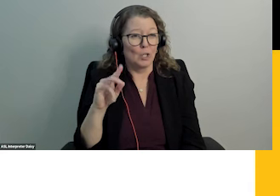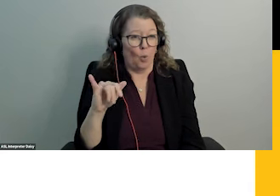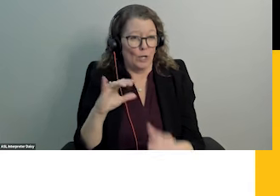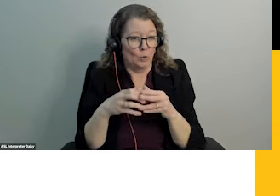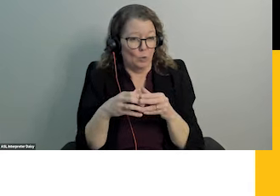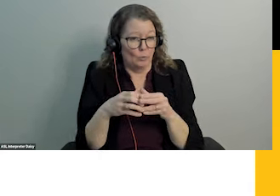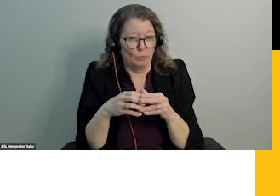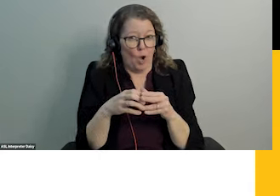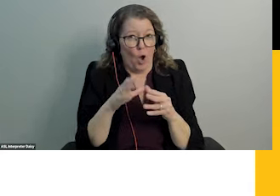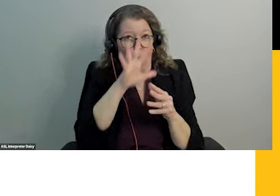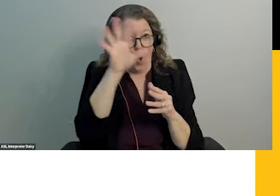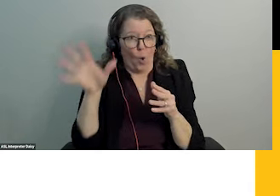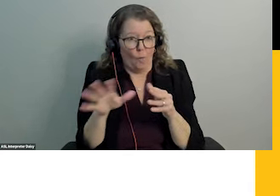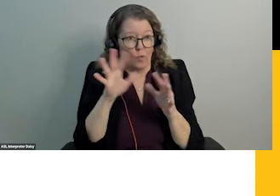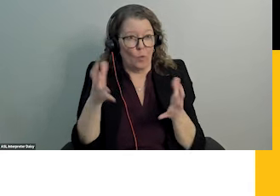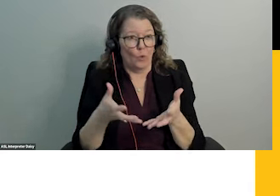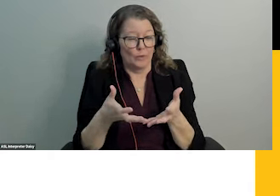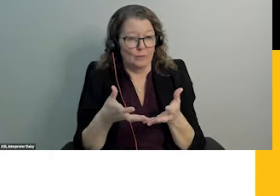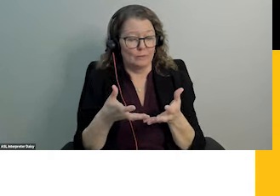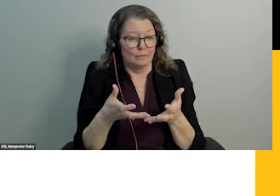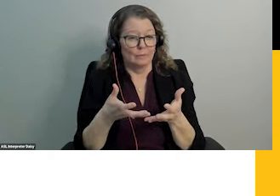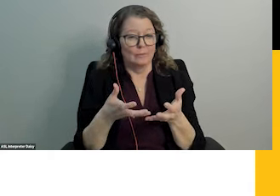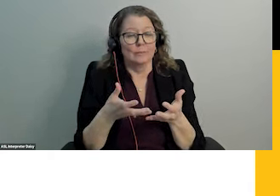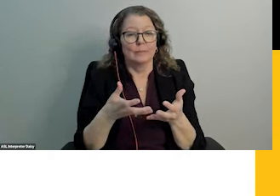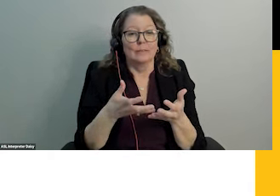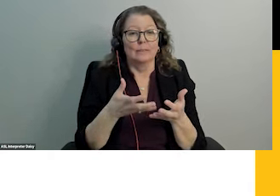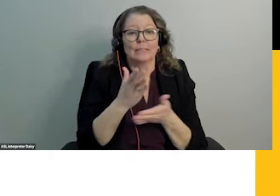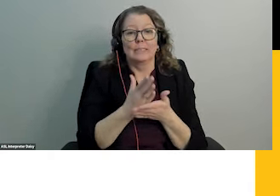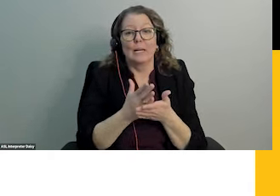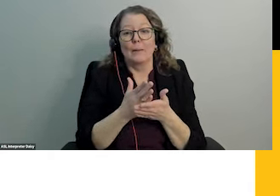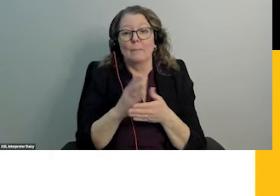And some of the sources of the data, the CDC publishes,